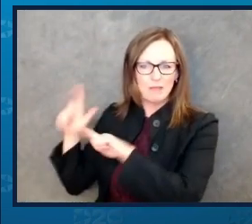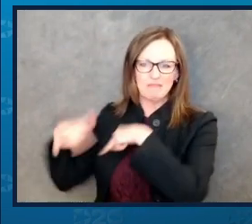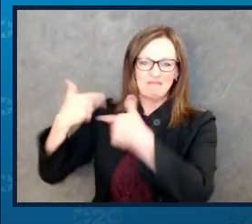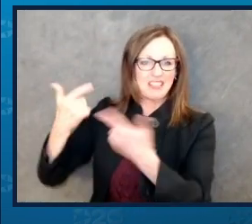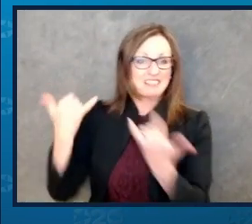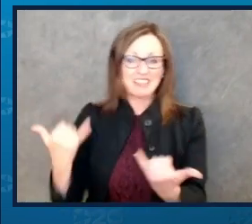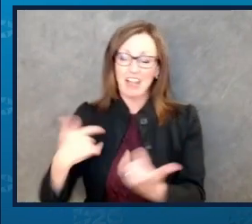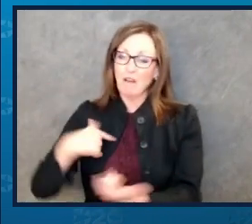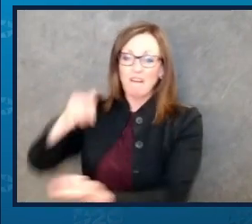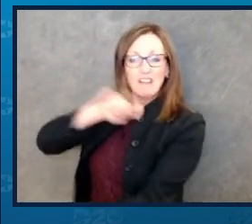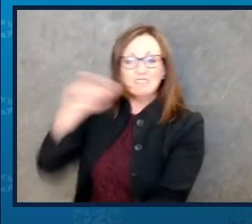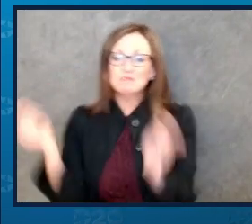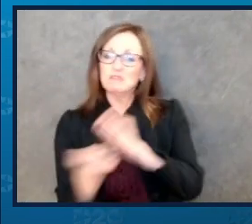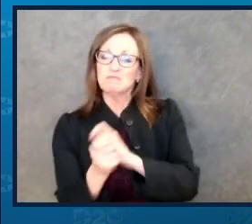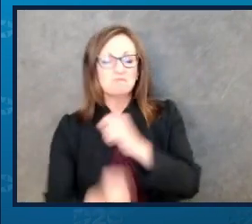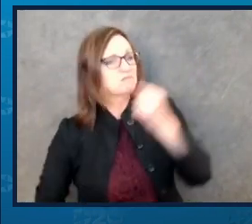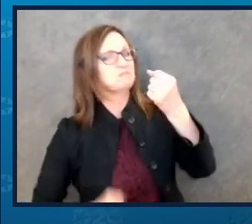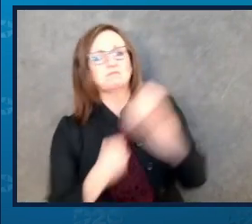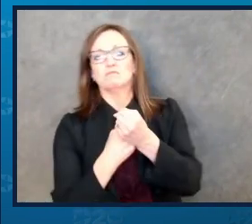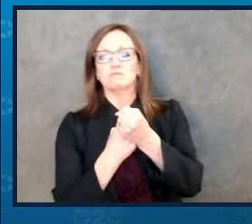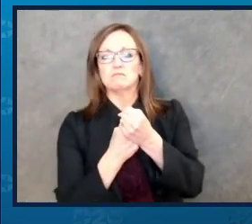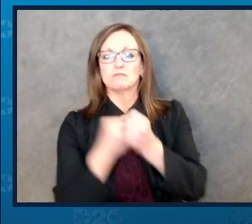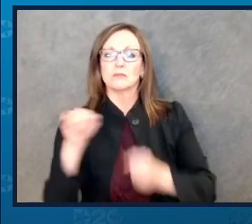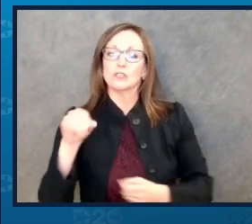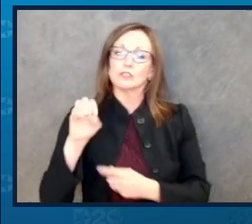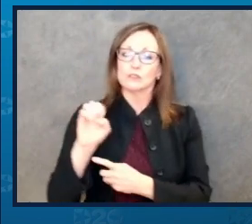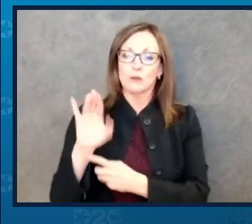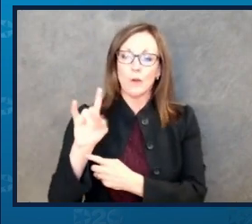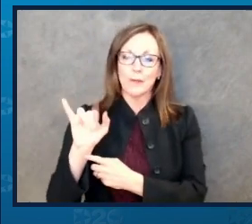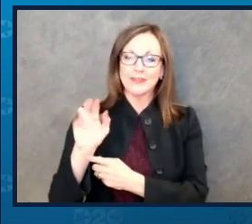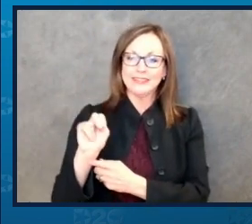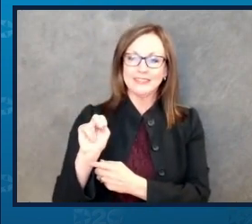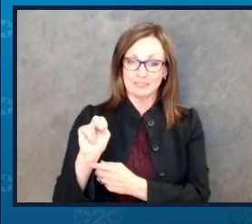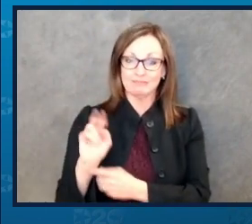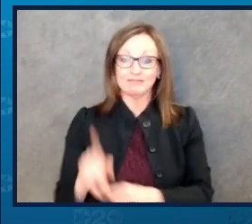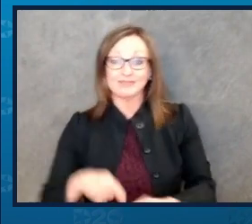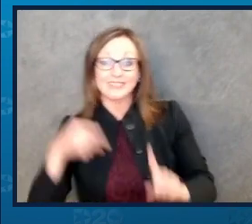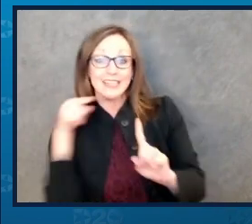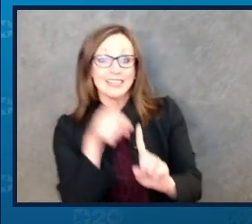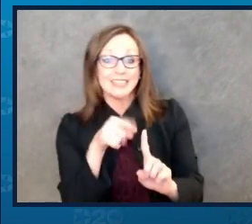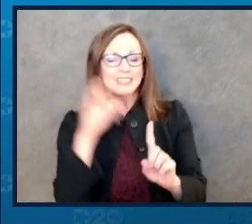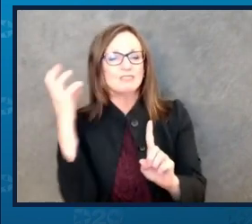PRESIDENT. WE NEED A POSITIVE LEADER. SOMEONE WHO CAN WORK WITH BOTH SIDES, REPUBLICANS AND THE